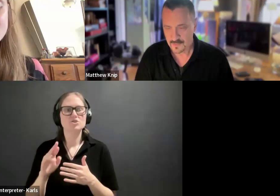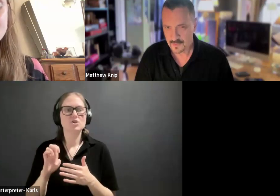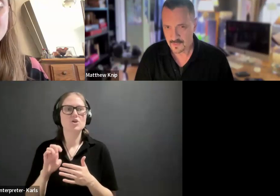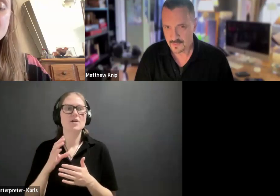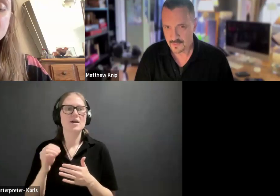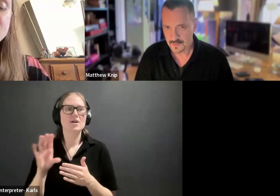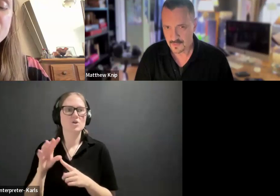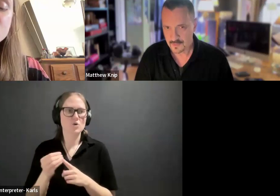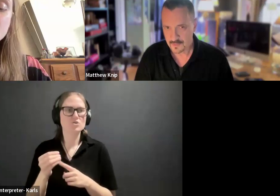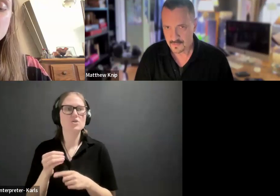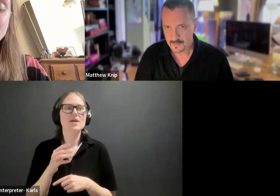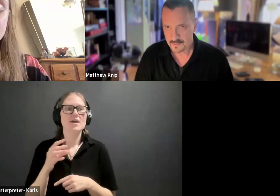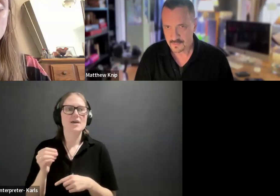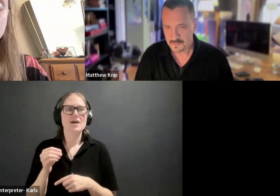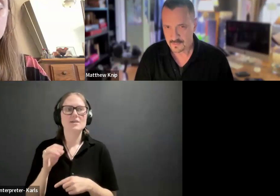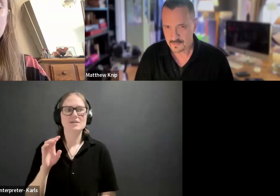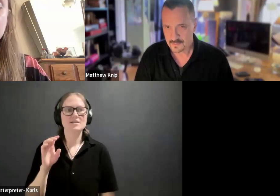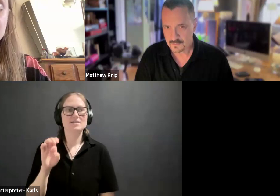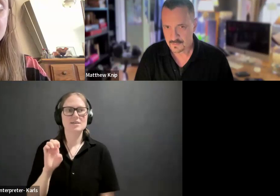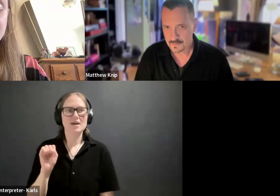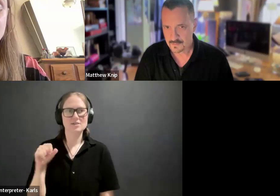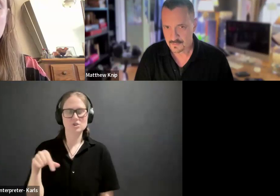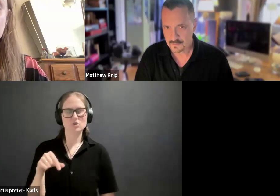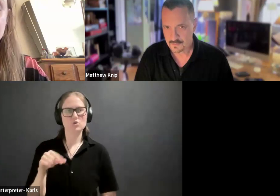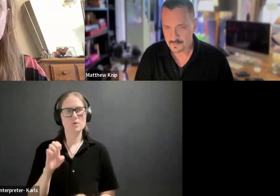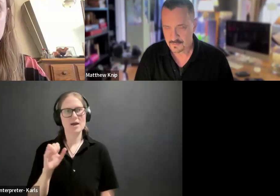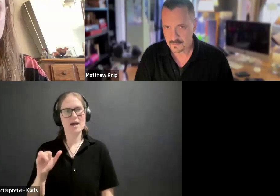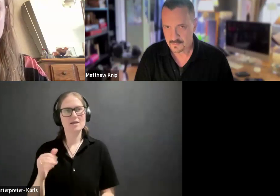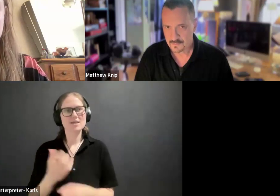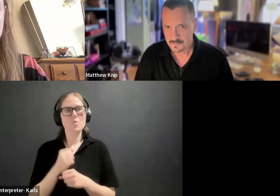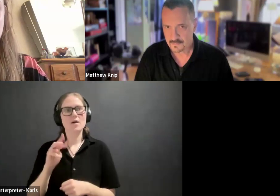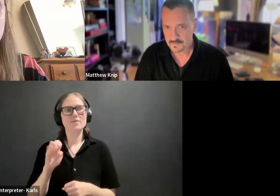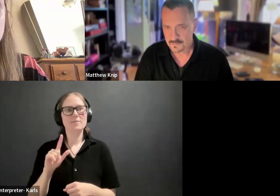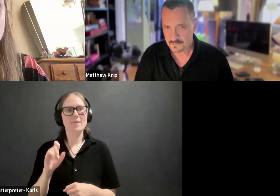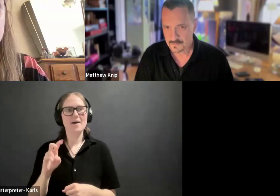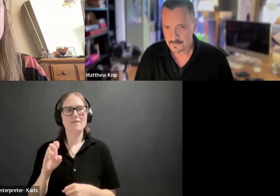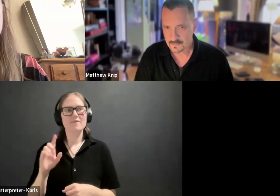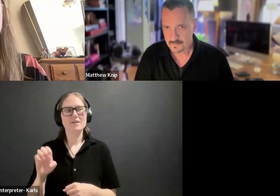His ESQ essay won the Melville Society's 2017 Henning Cohen Prize,